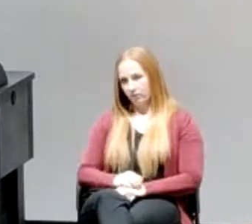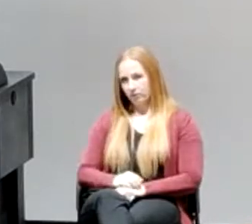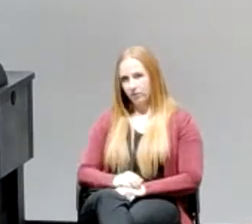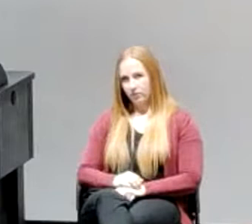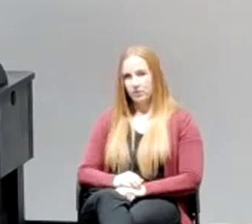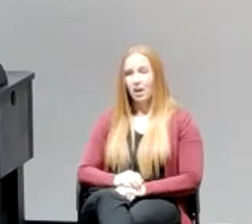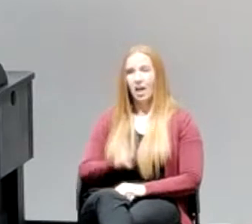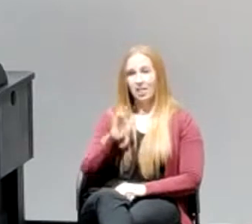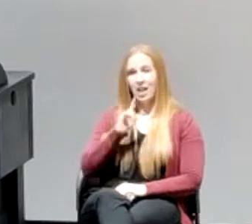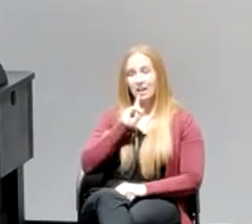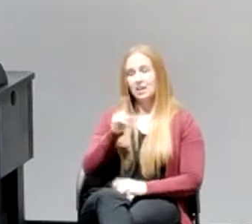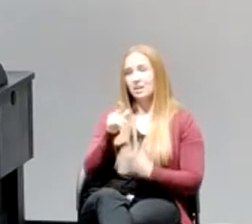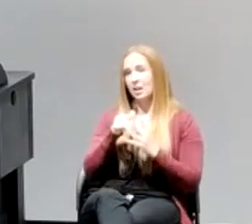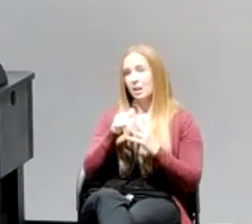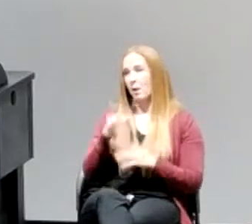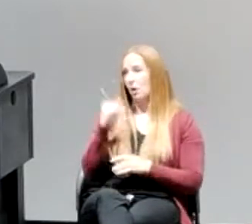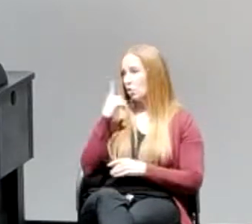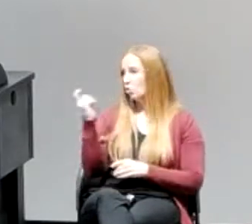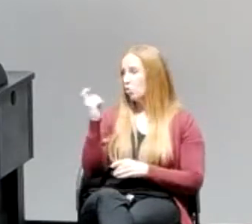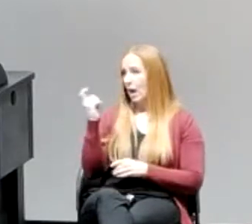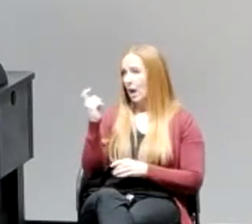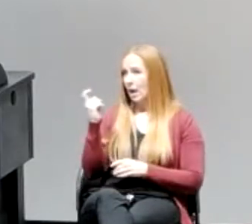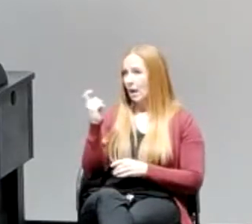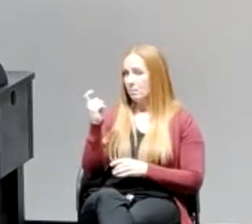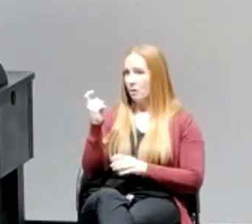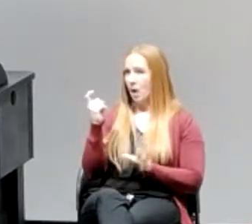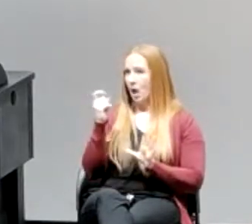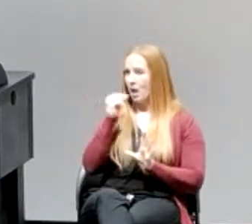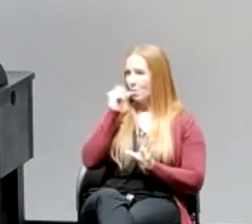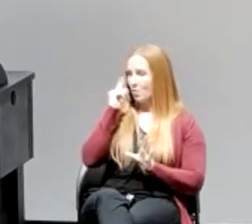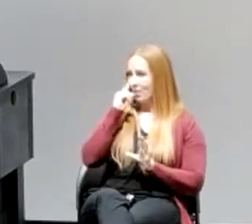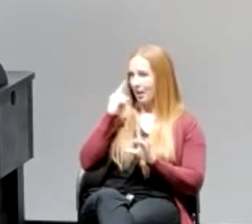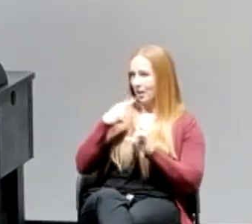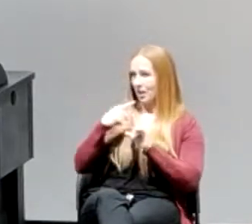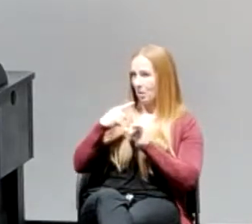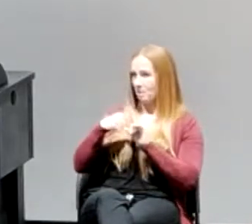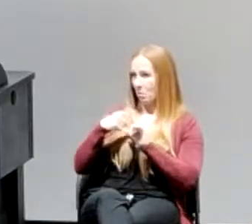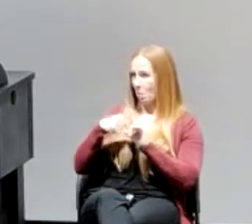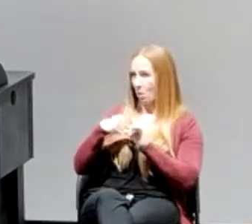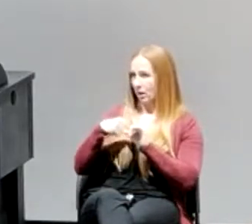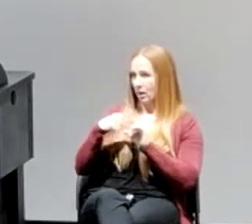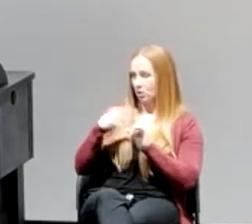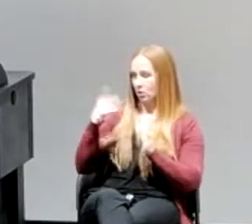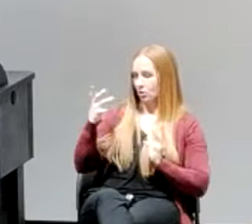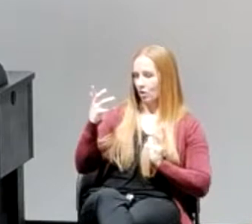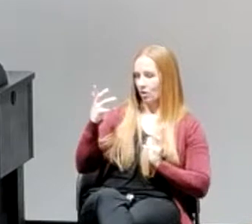appropriate lair of the American dream. So a terminus prepares me for successful for the next 30 years of my life. It is the American dream.